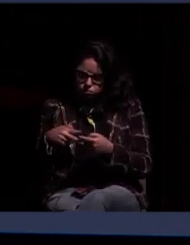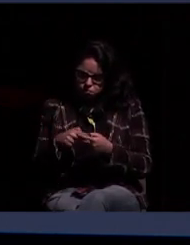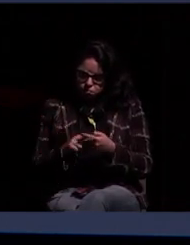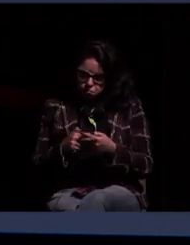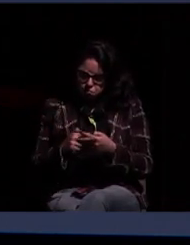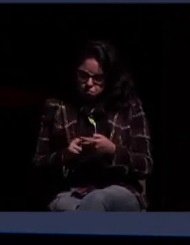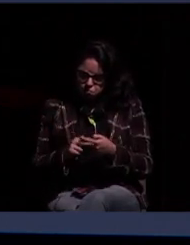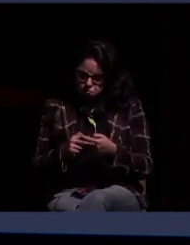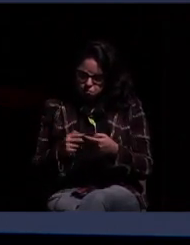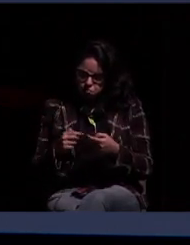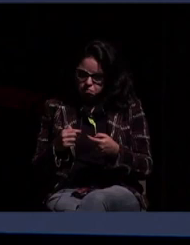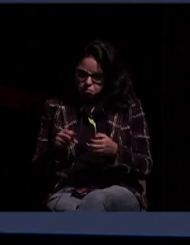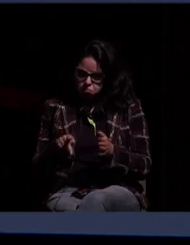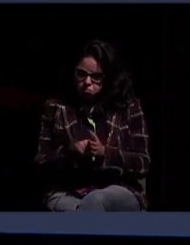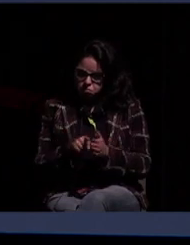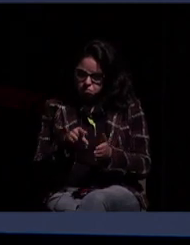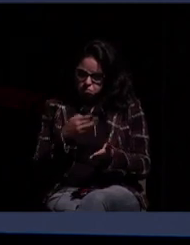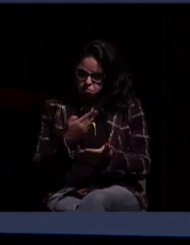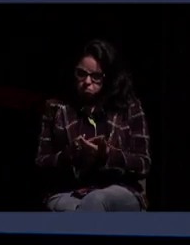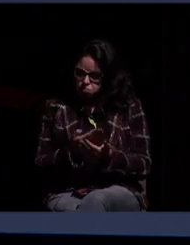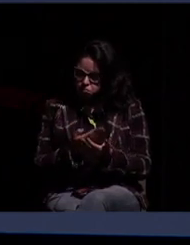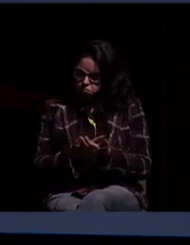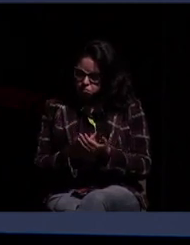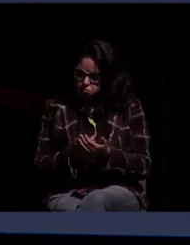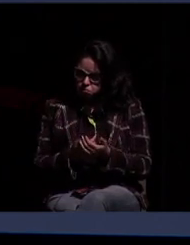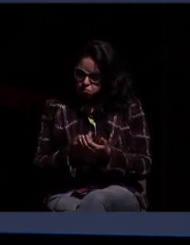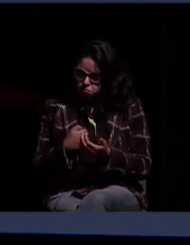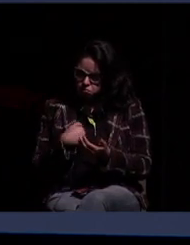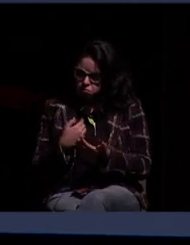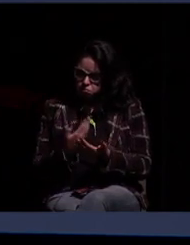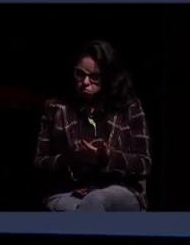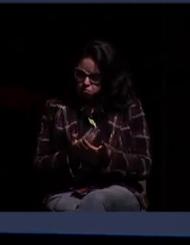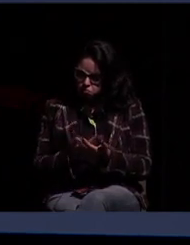I was there to study about a Portuguese village,